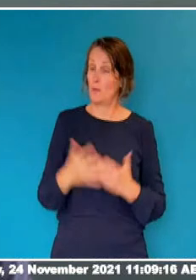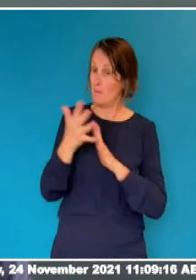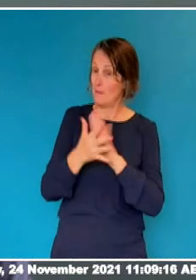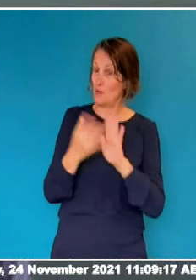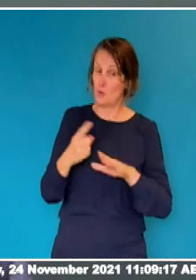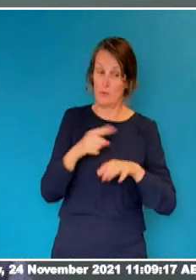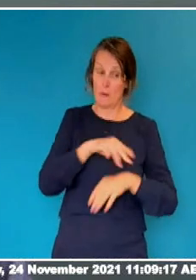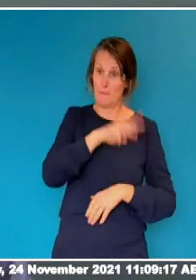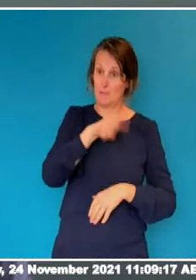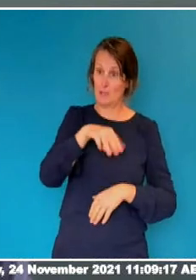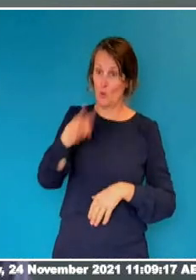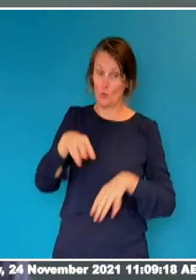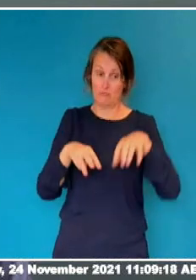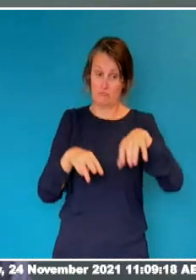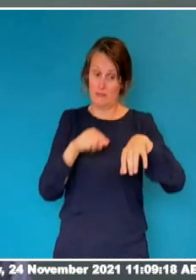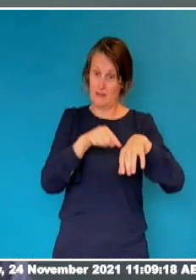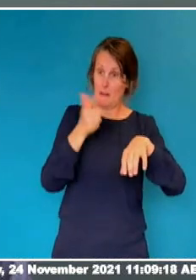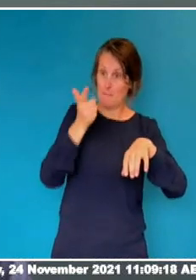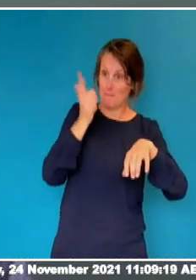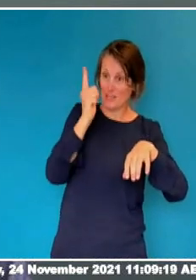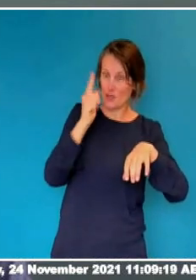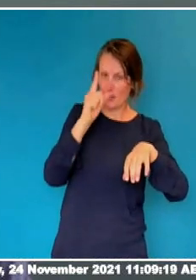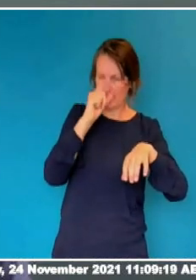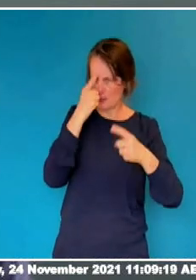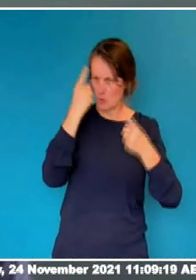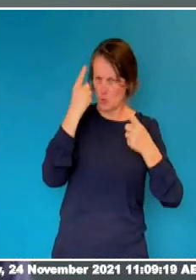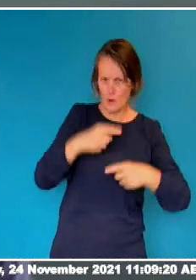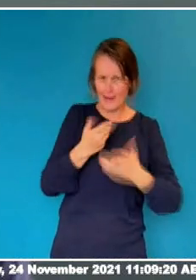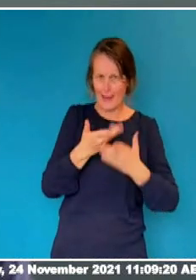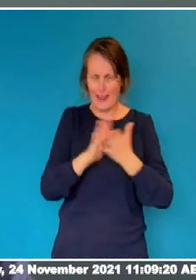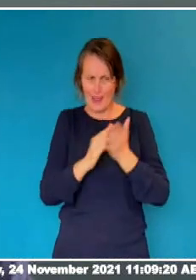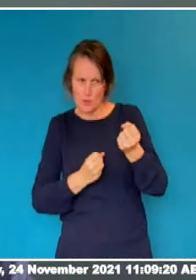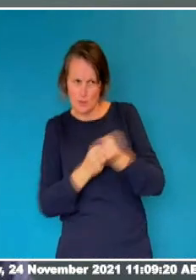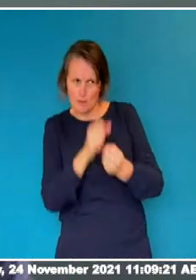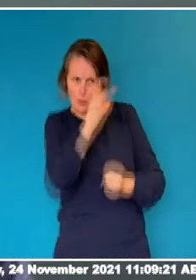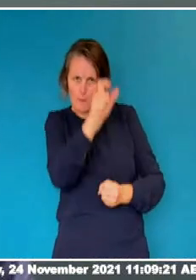work out what adjustments could be made to accommodate somebody in those circumstances?